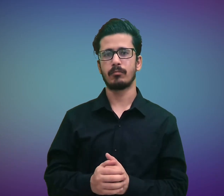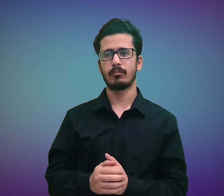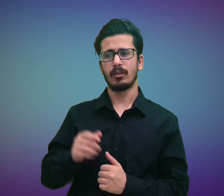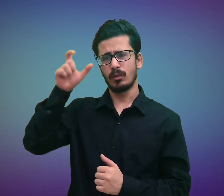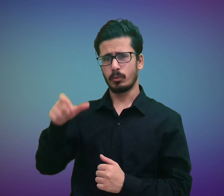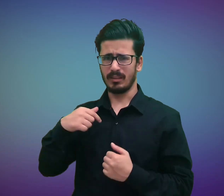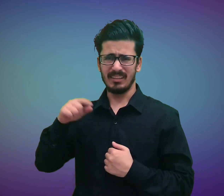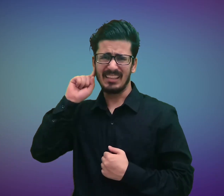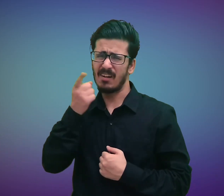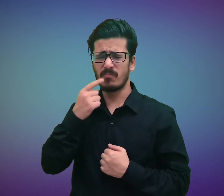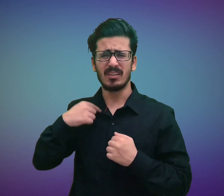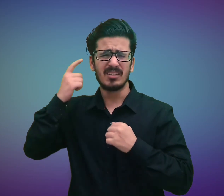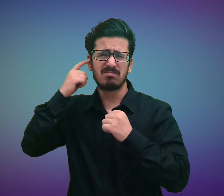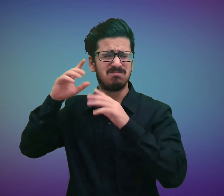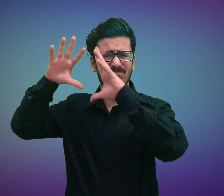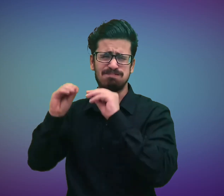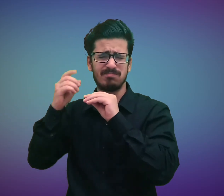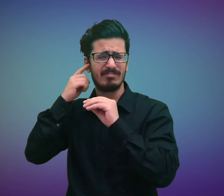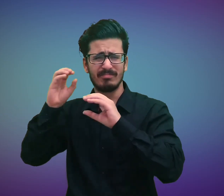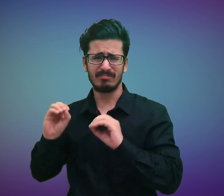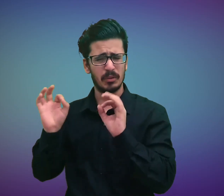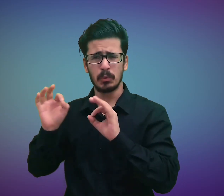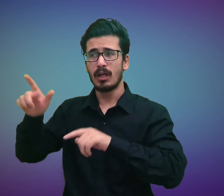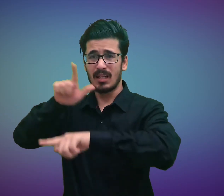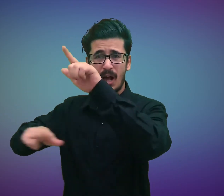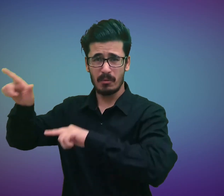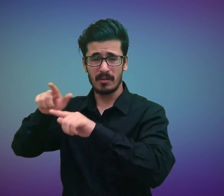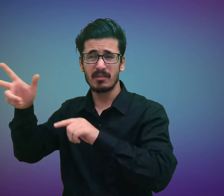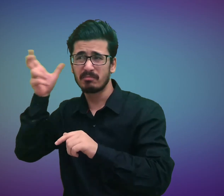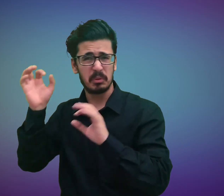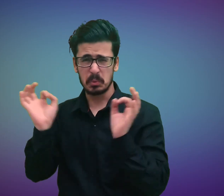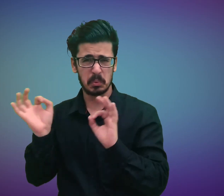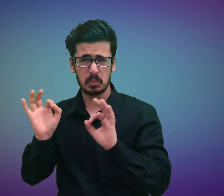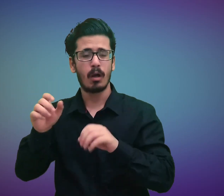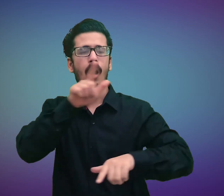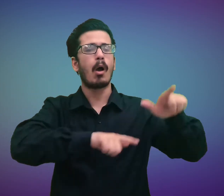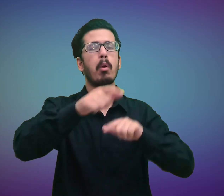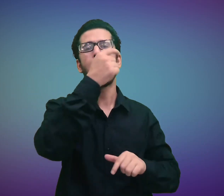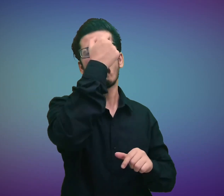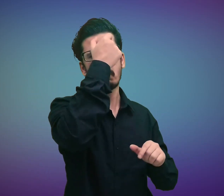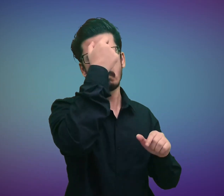For example, a child with mild hearing loss might find it difficult to identify softer sounds.